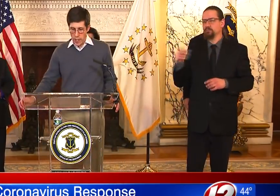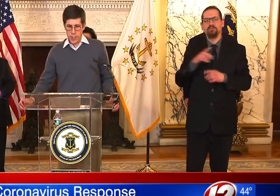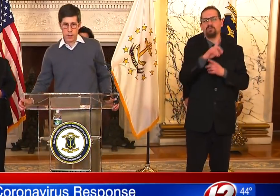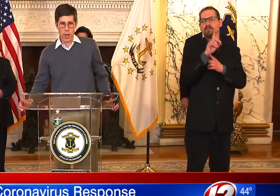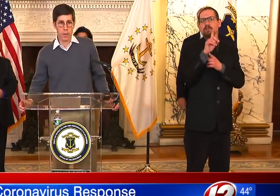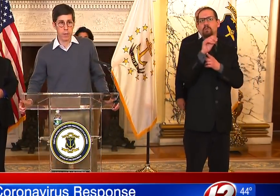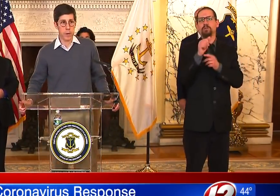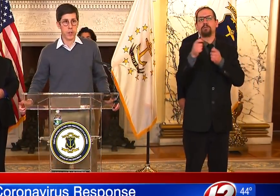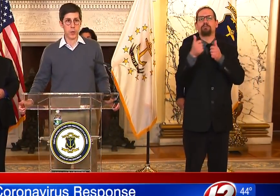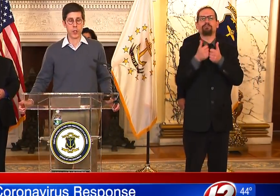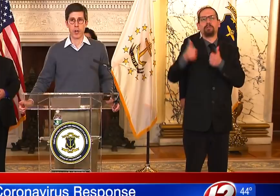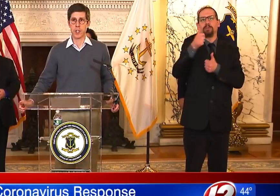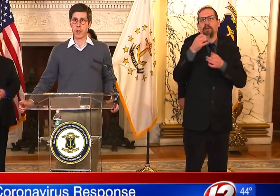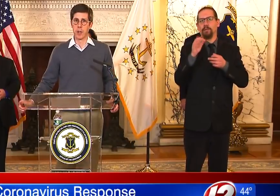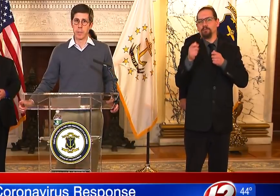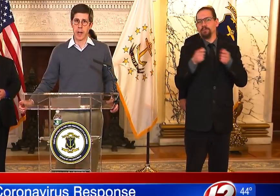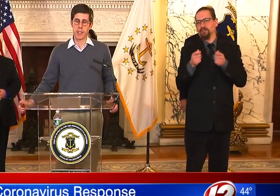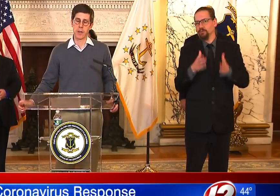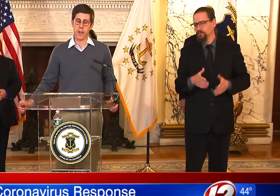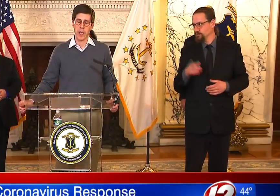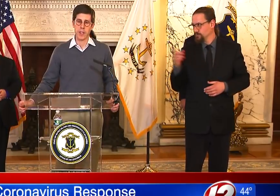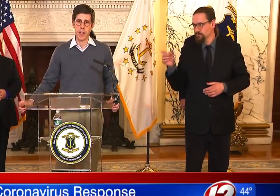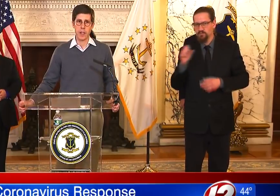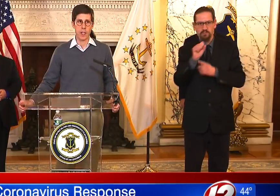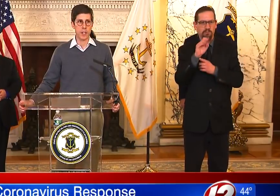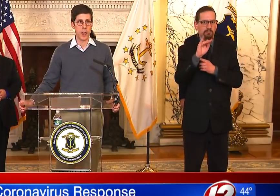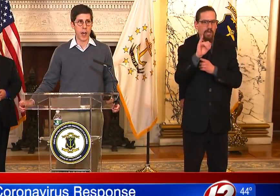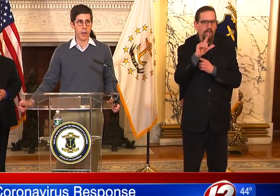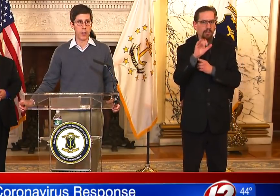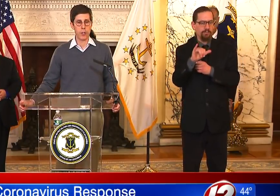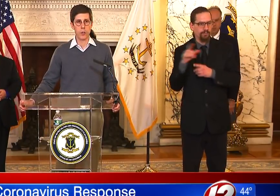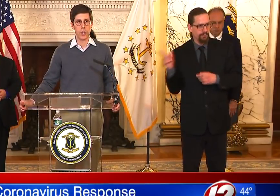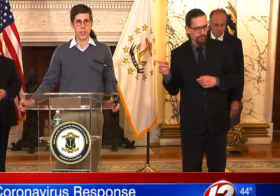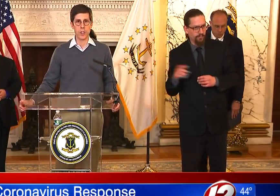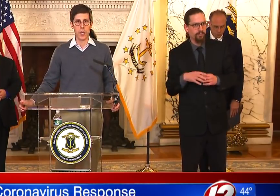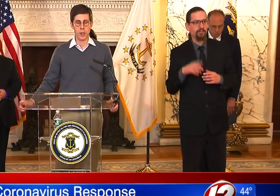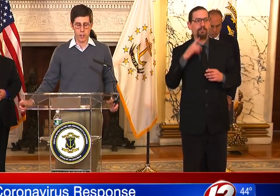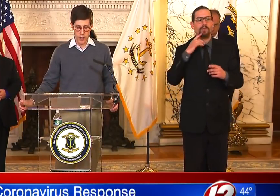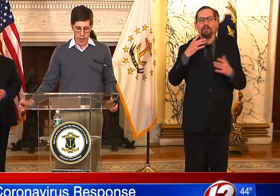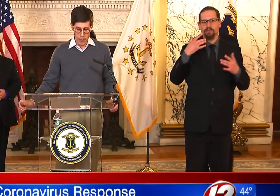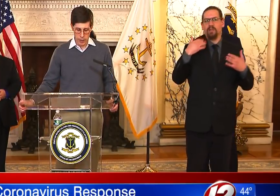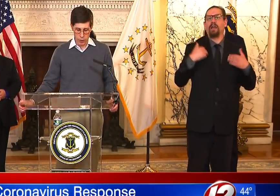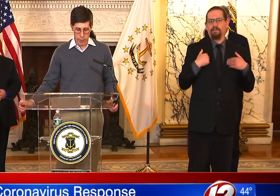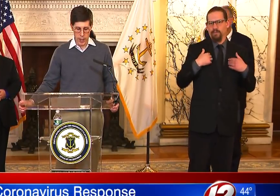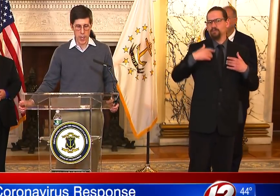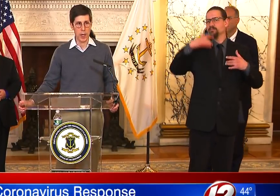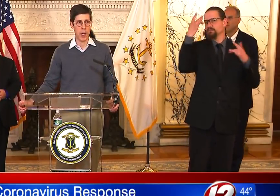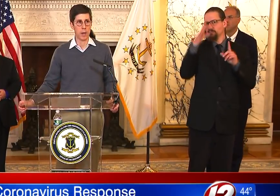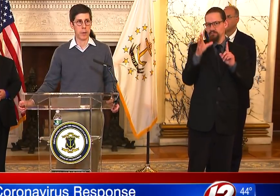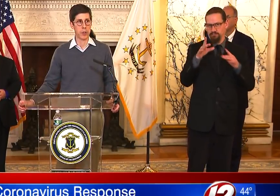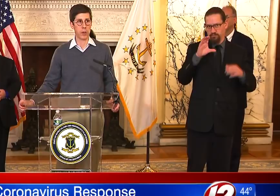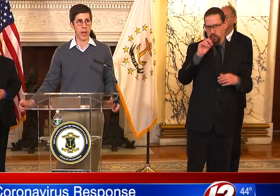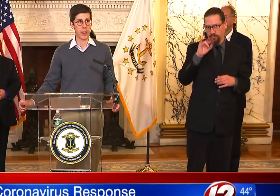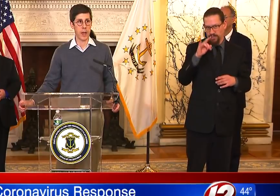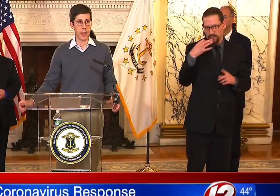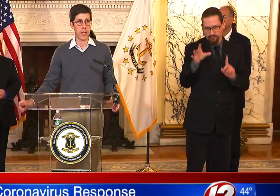ADMINISTRATION ADDRESS IT. THANK YOU.